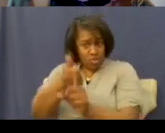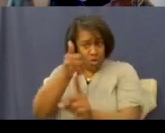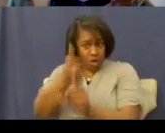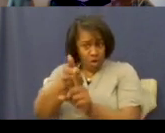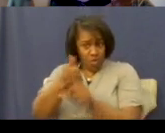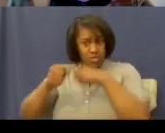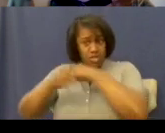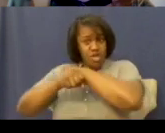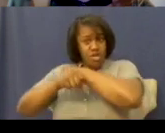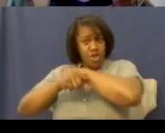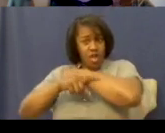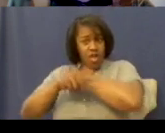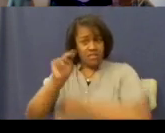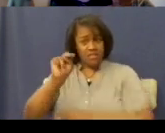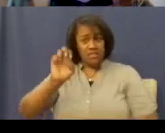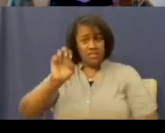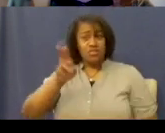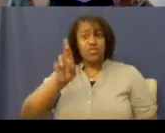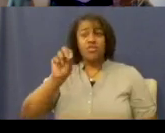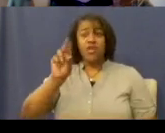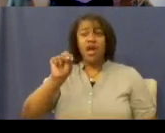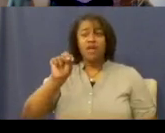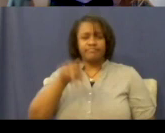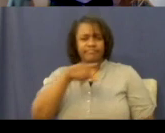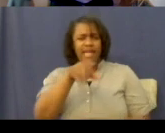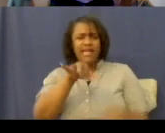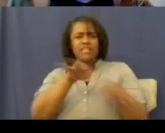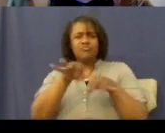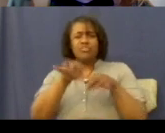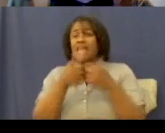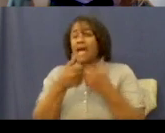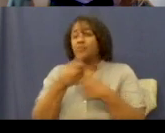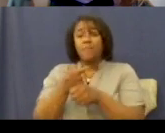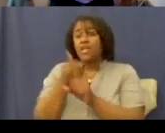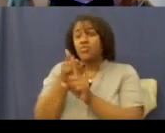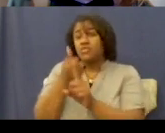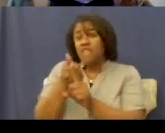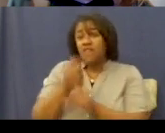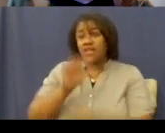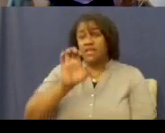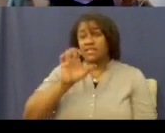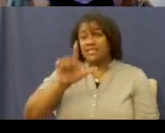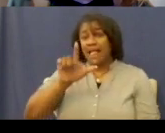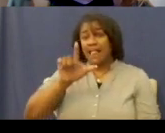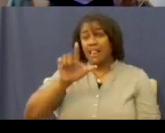Here are some instructions for making a neuron. You can make a cell body out of a fluffy ball.